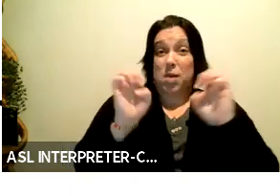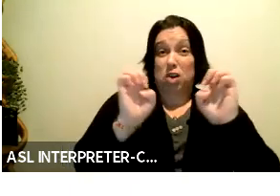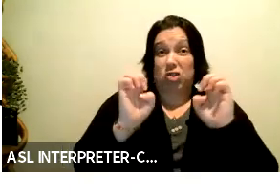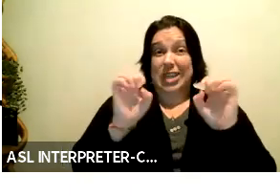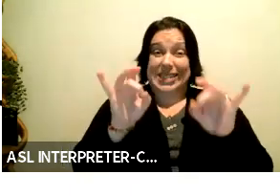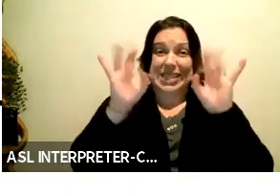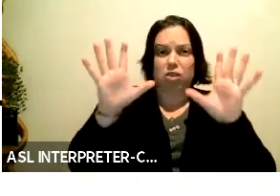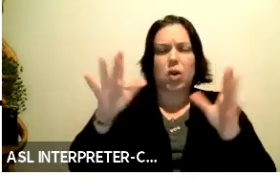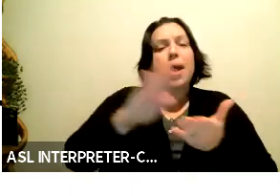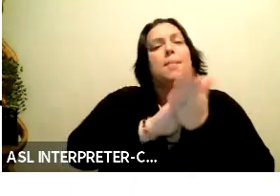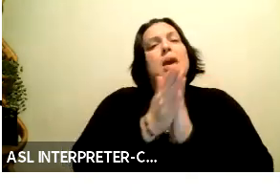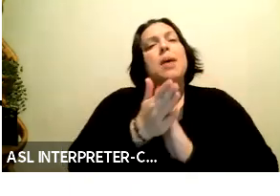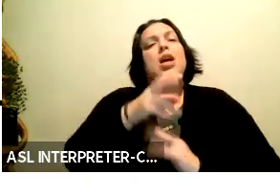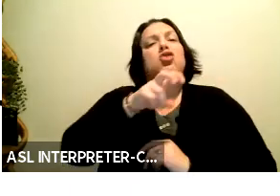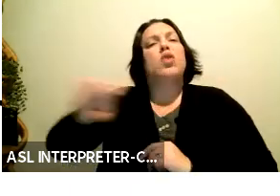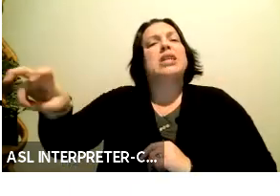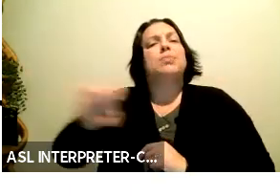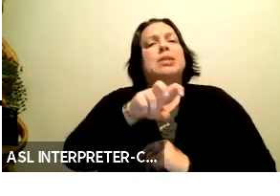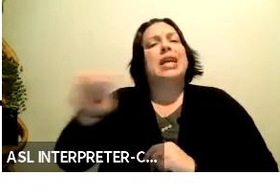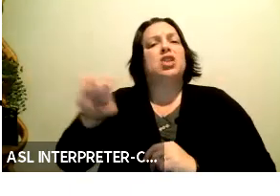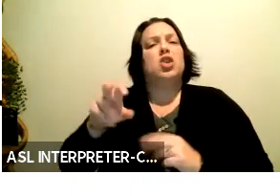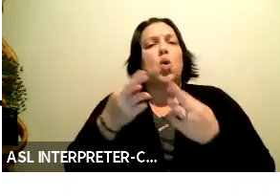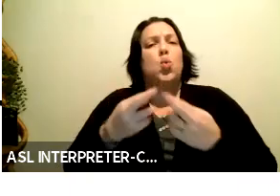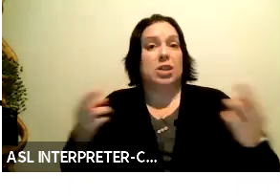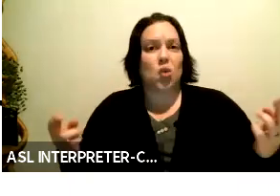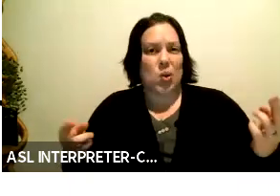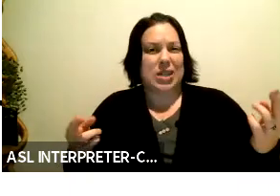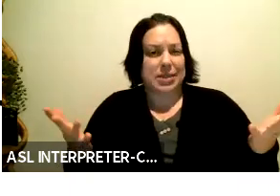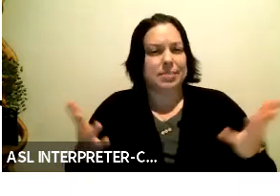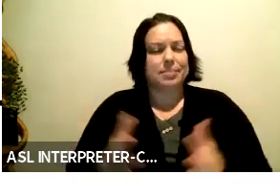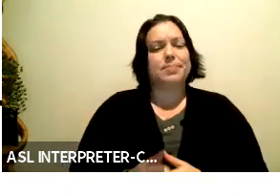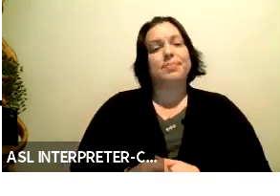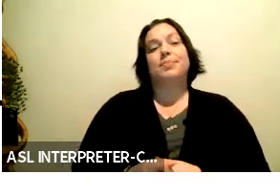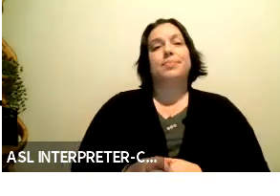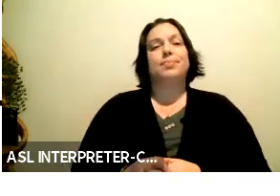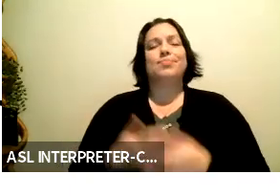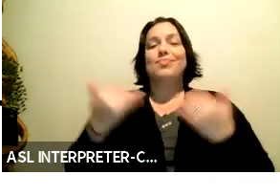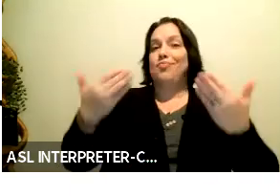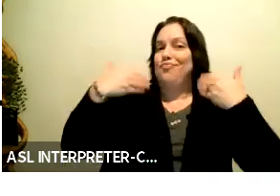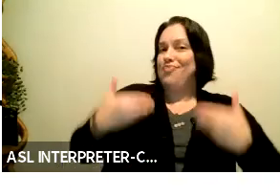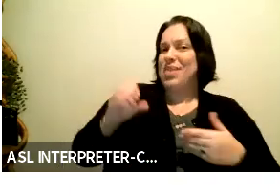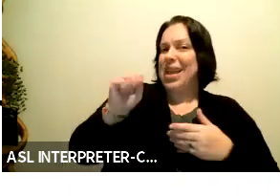I'm going to hand this over back to Aimee. Thanks, Sadie. It's been so exciting to sort